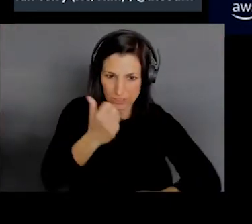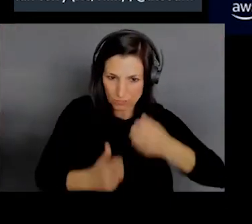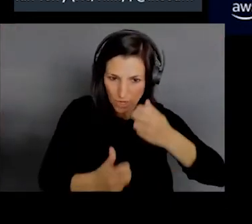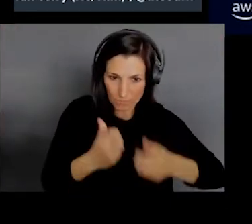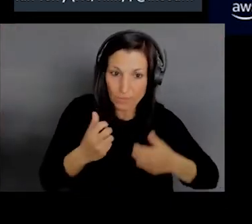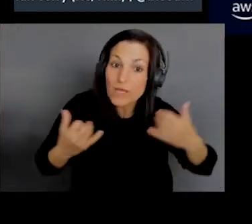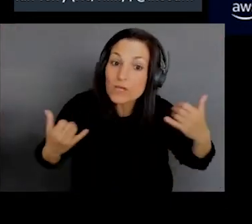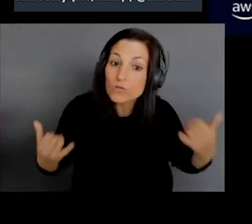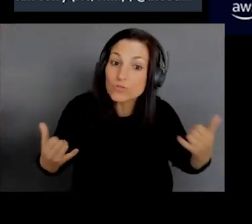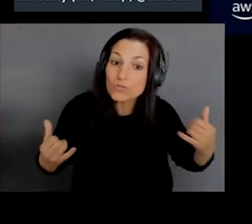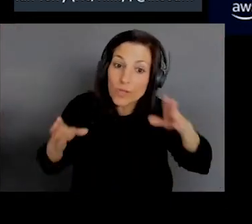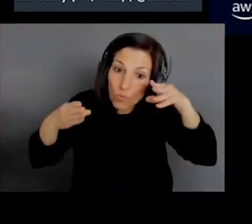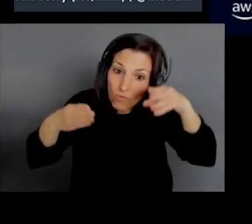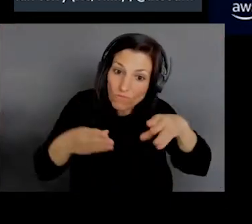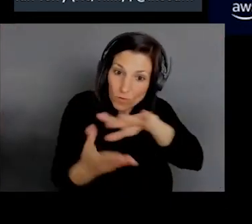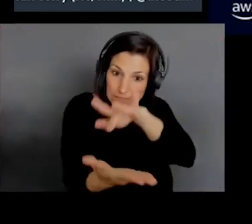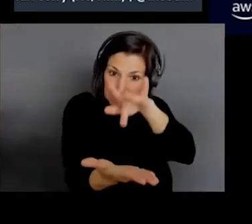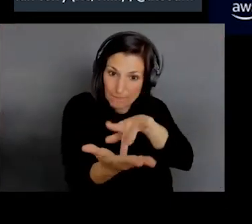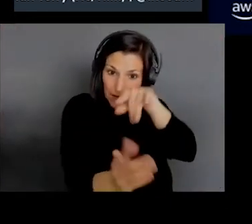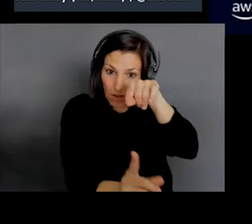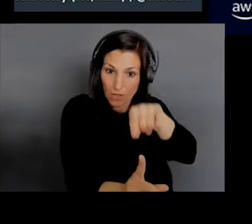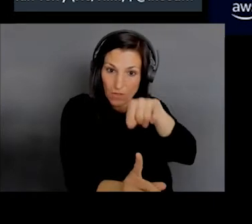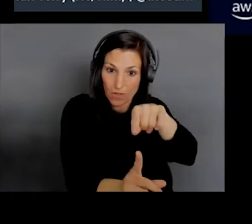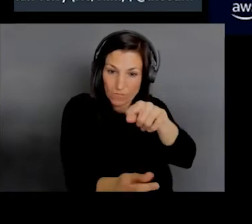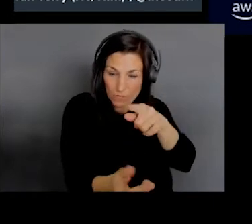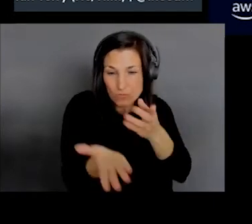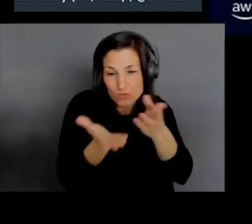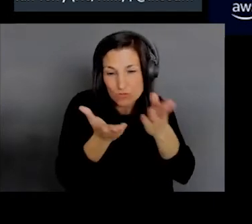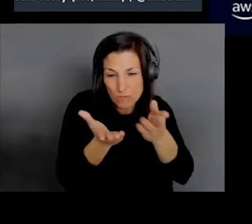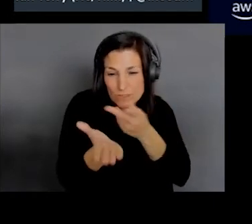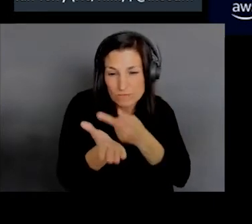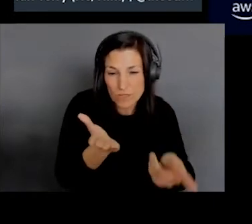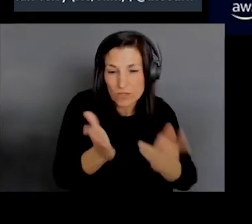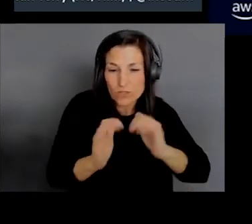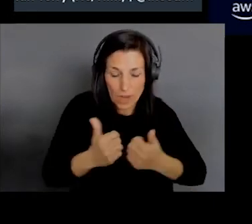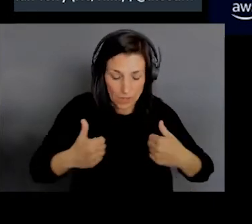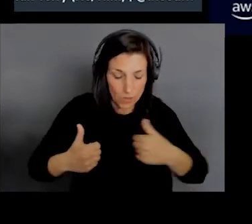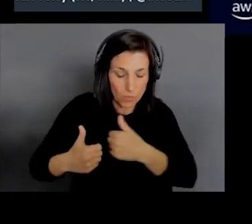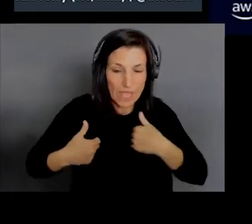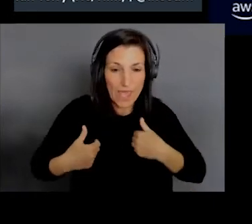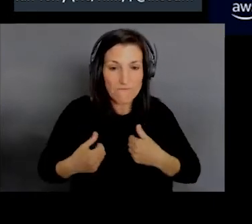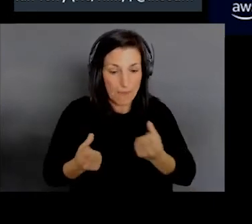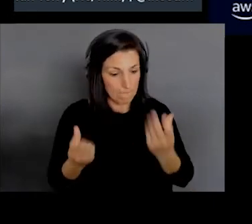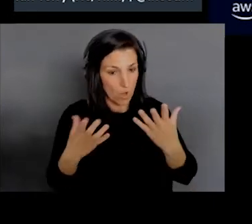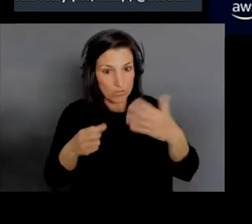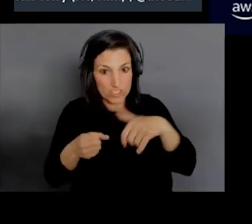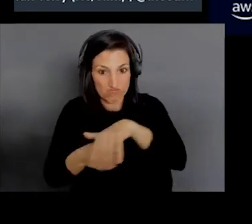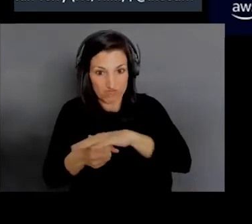So how do we do multi-region failover? So again, let me just do a quick architecture diagram and then we'll get into the demo